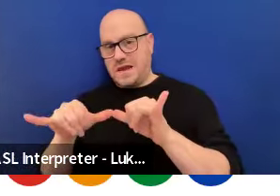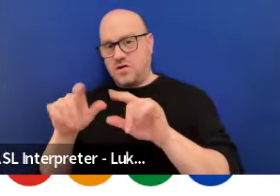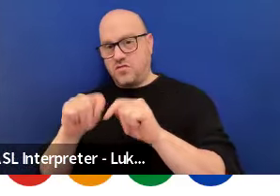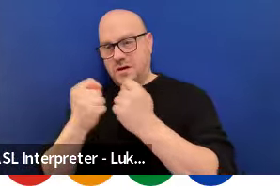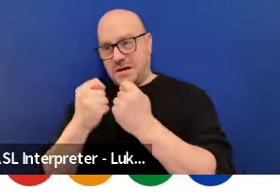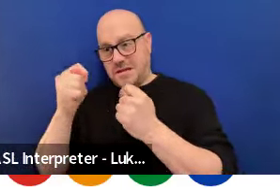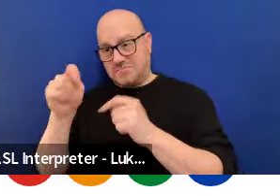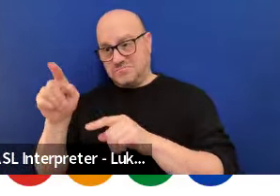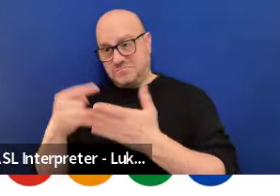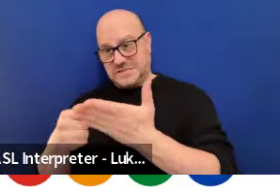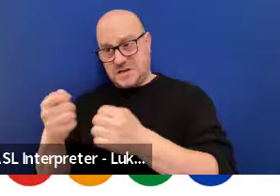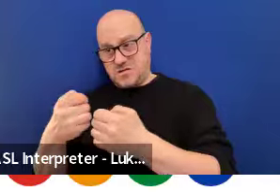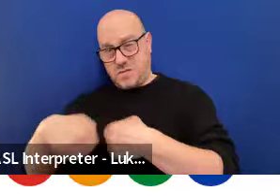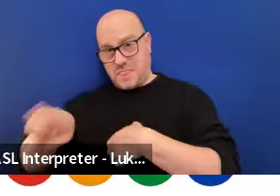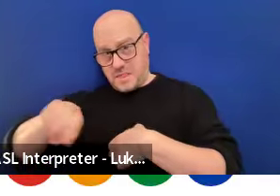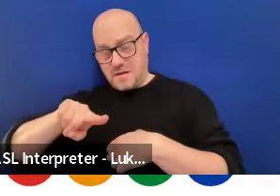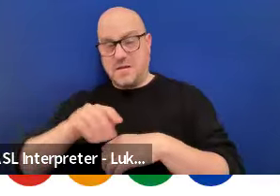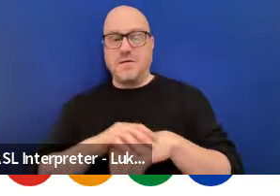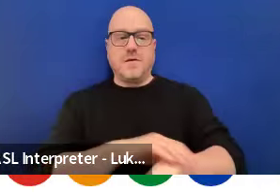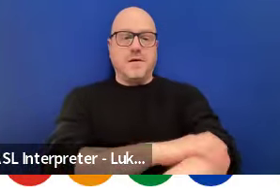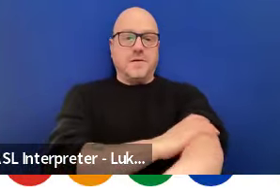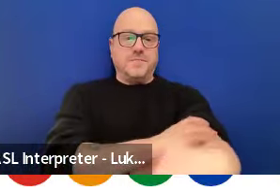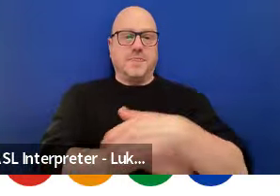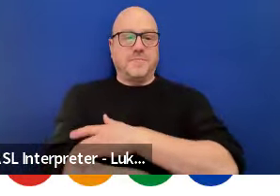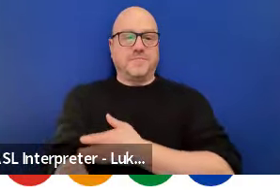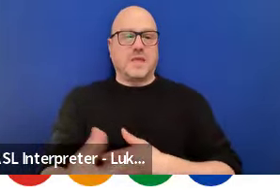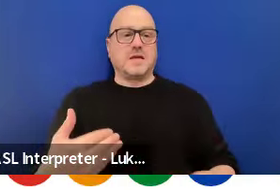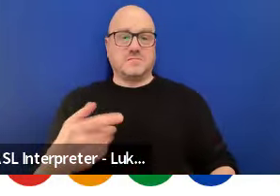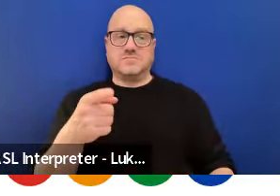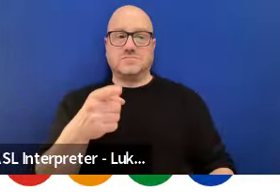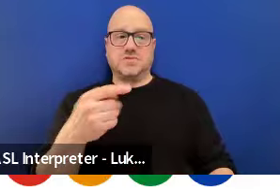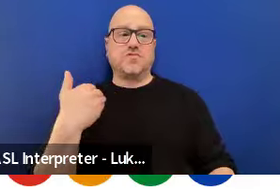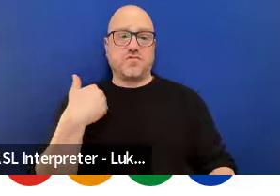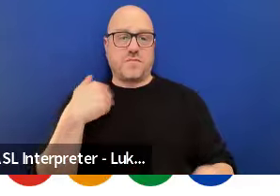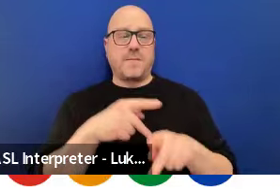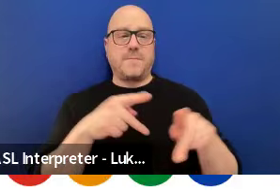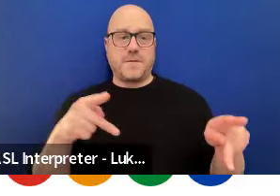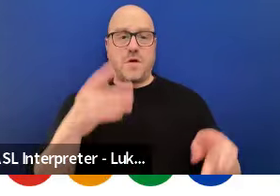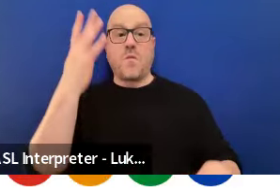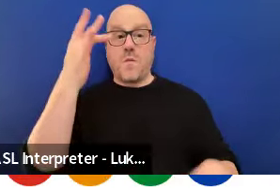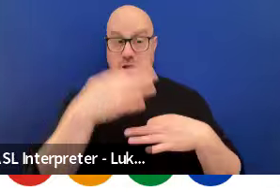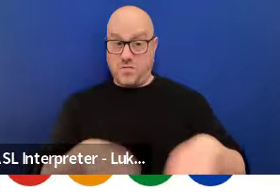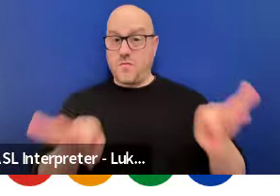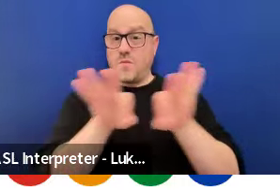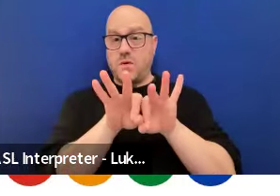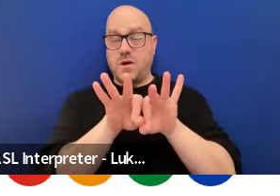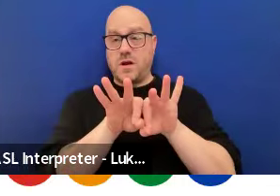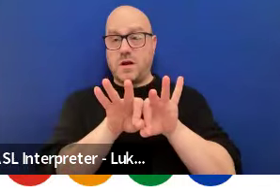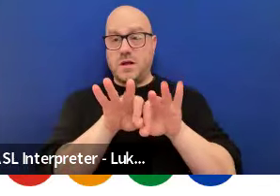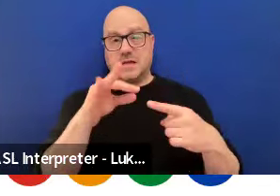THAT IS SOMETHING WE CAN TAKE BACK TO OUR ENGINEERING TEAM AND RAILROADOPS.